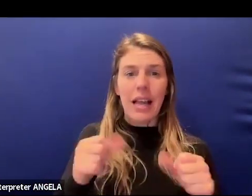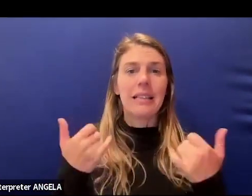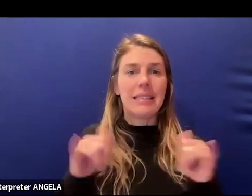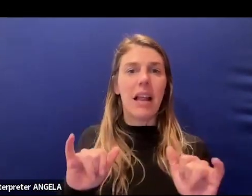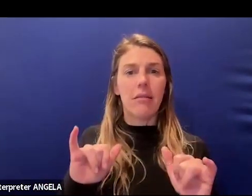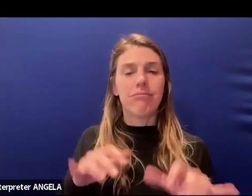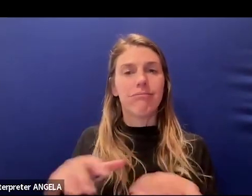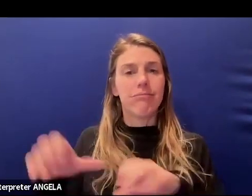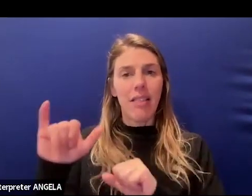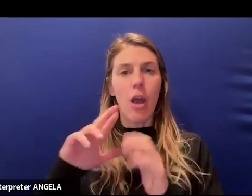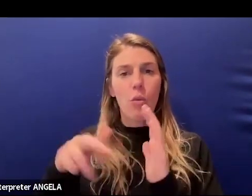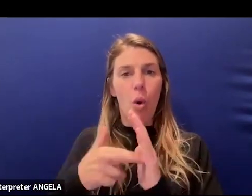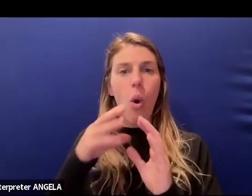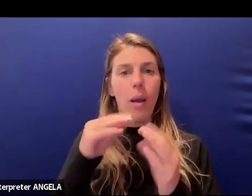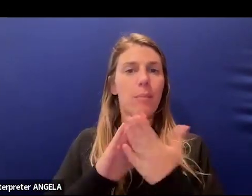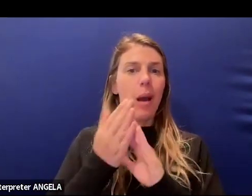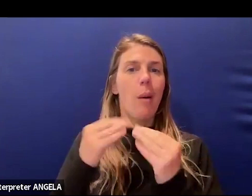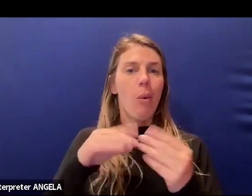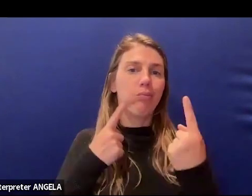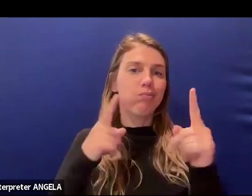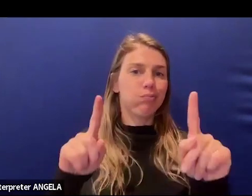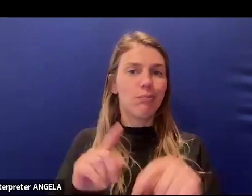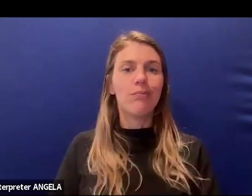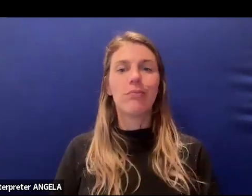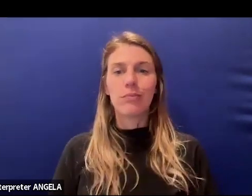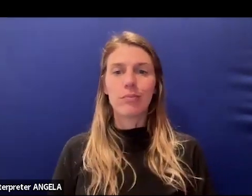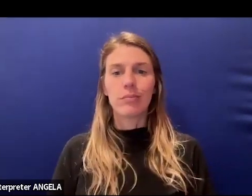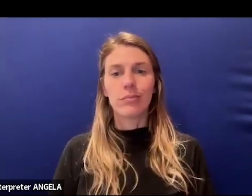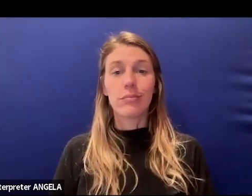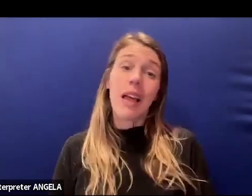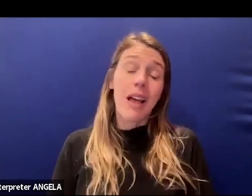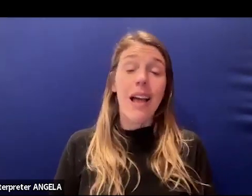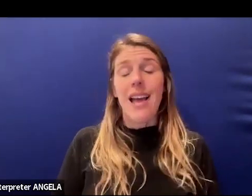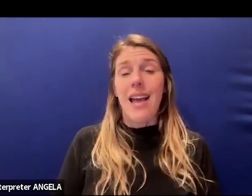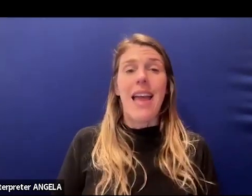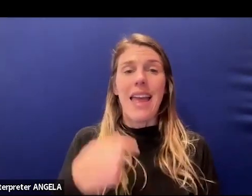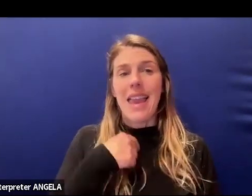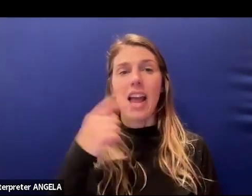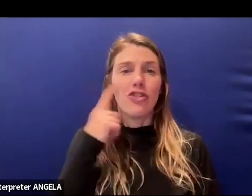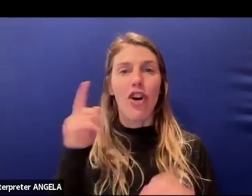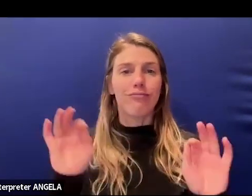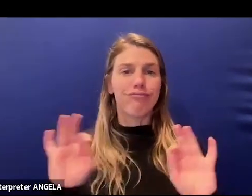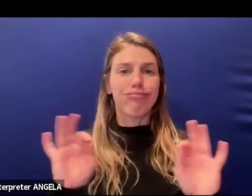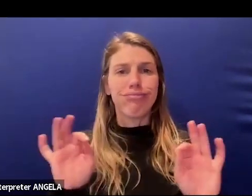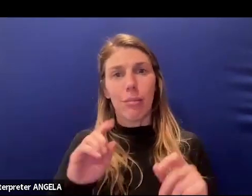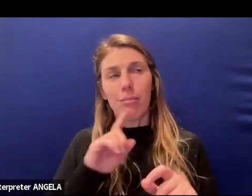can step into this role and help make conferences more accessible. I think I just took it for granted that this was something